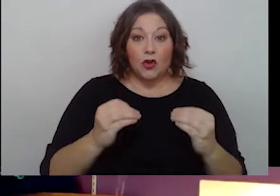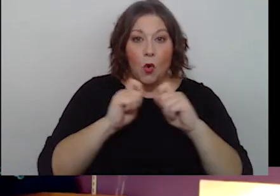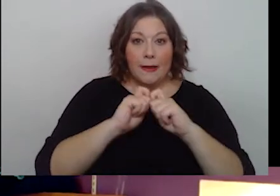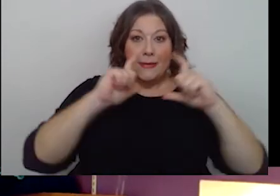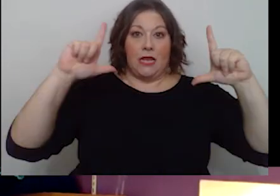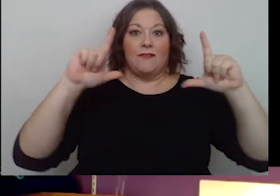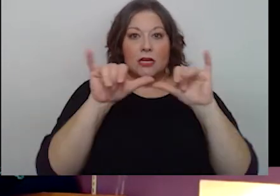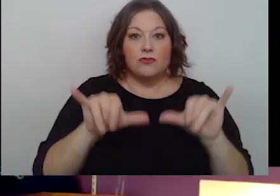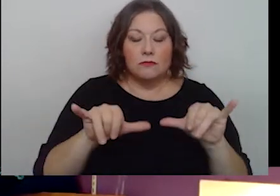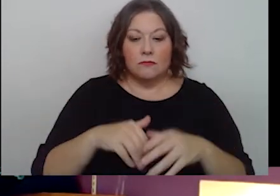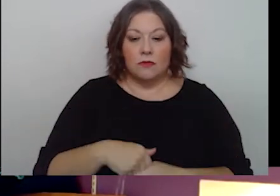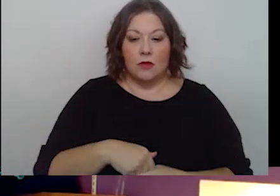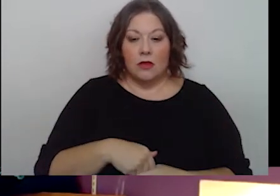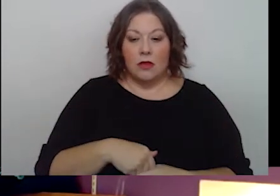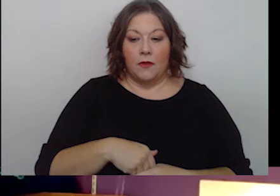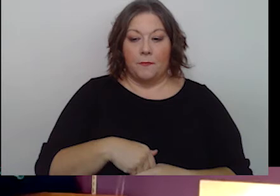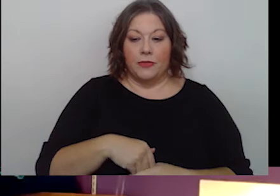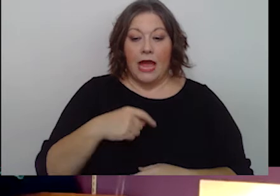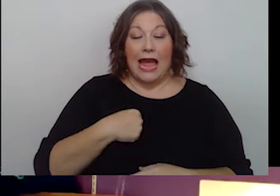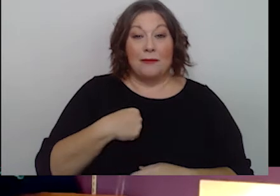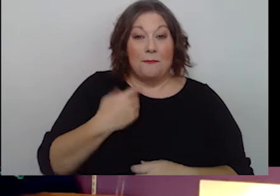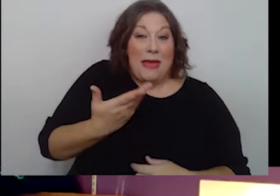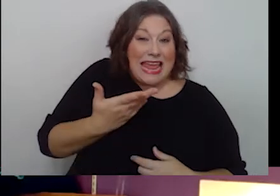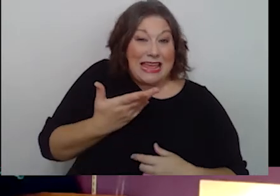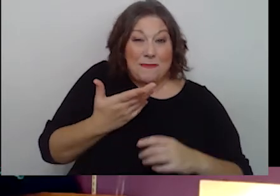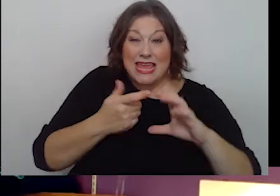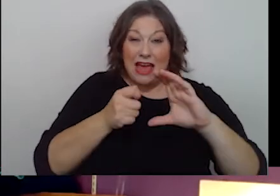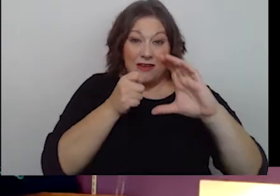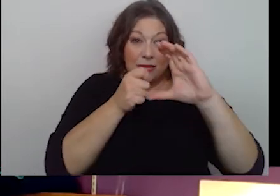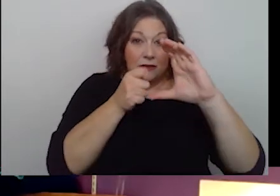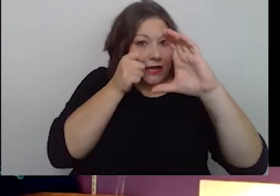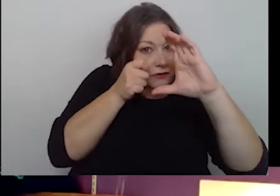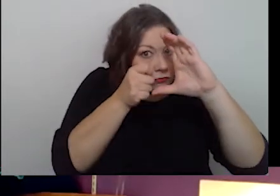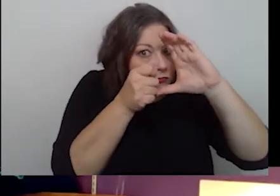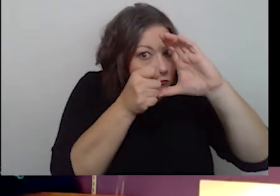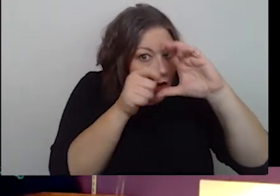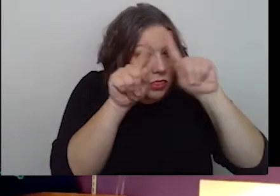systems on it. I'd be squinting maybe with a magnifying glass up to a screen to figure out